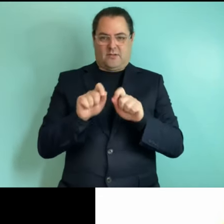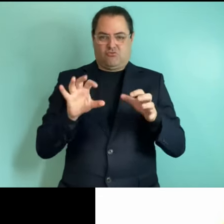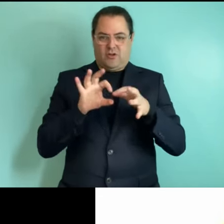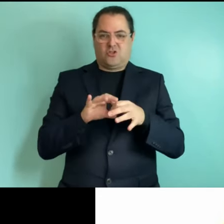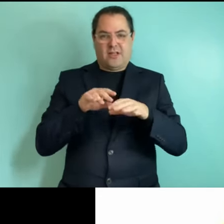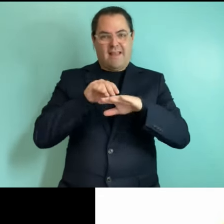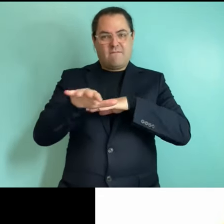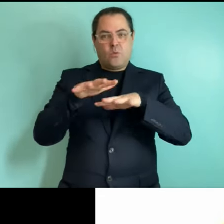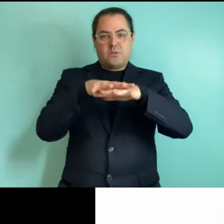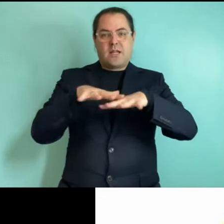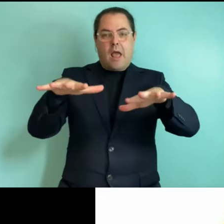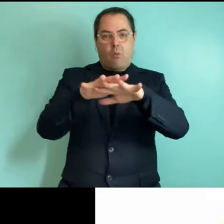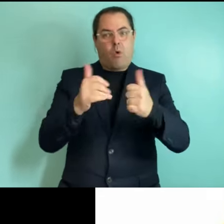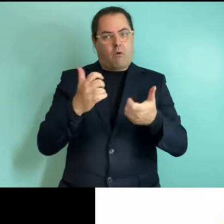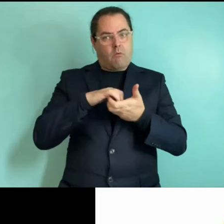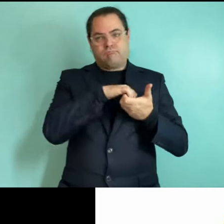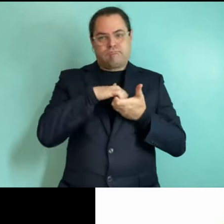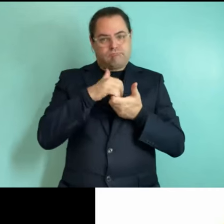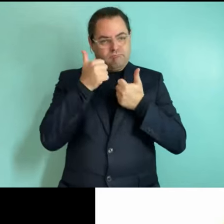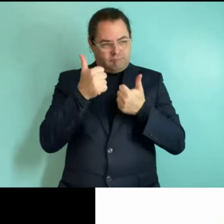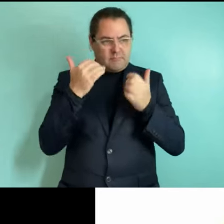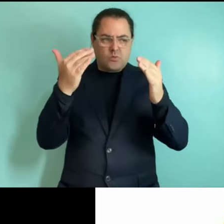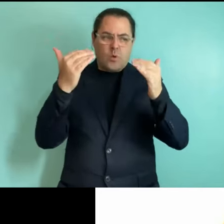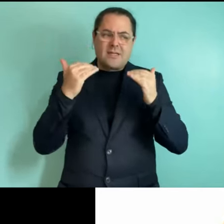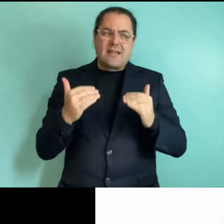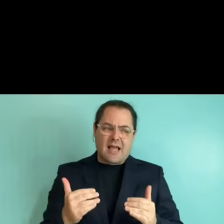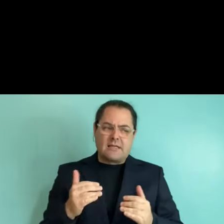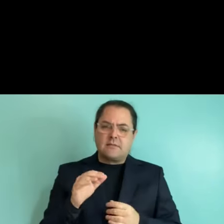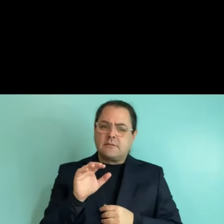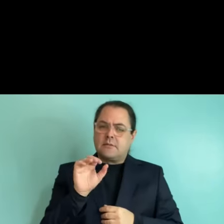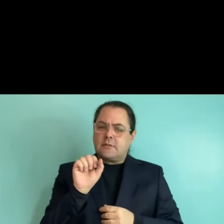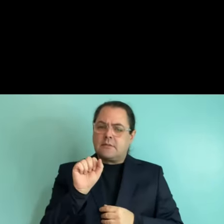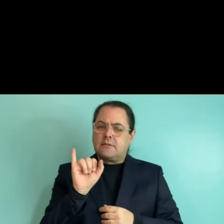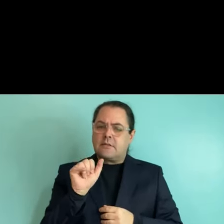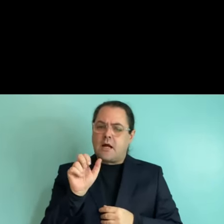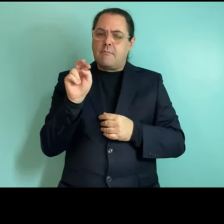12:21:26 I think that's really great so quickly moving on to our next speaker, Mr Simon Brown.